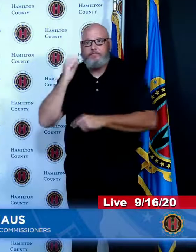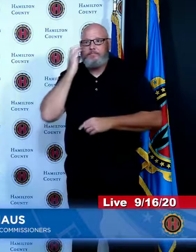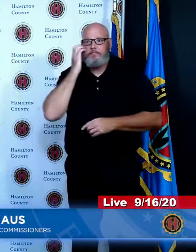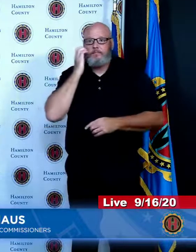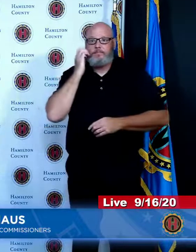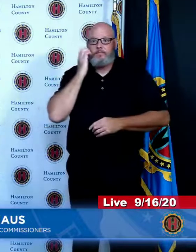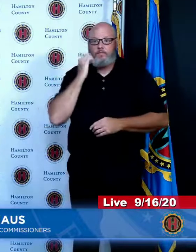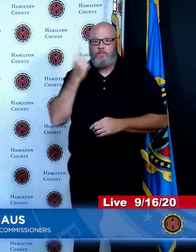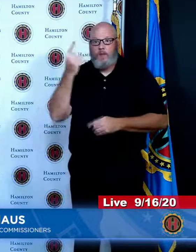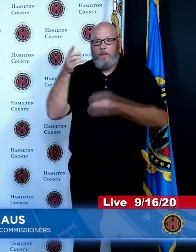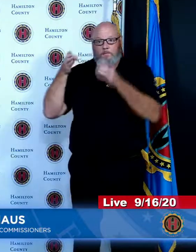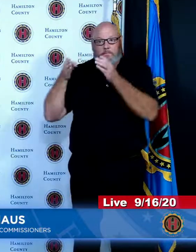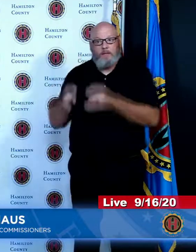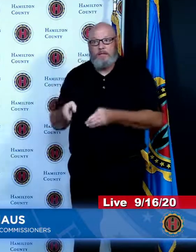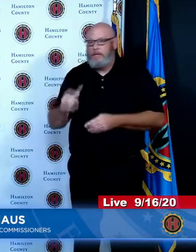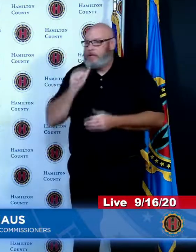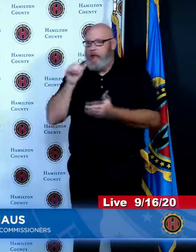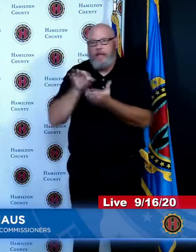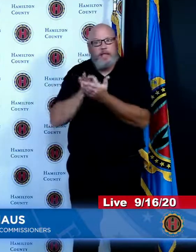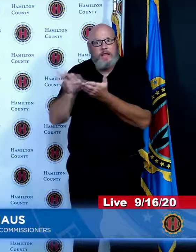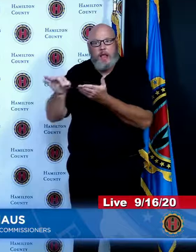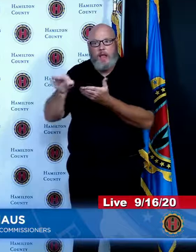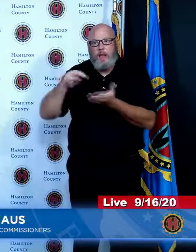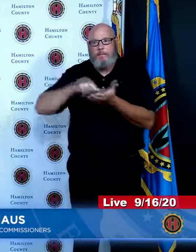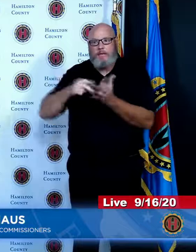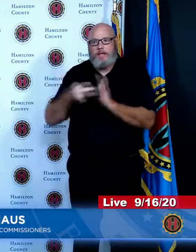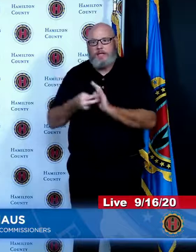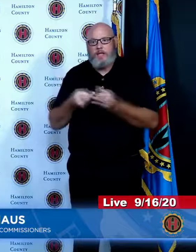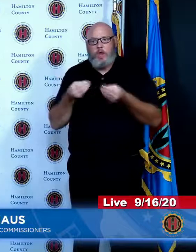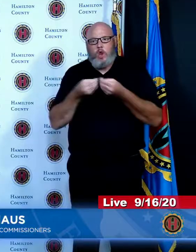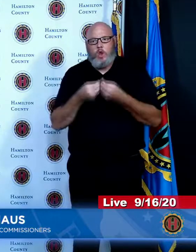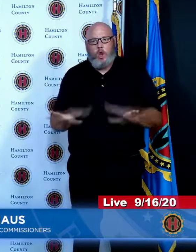that's funding for schools for roads think the Western Hills Viaduct